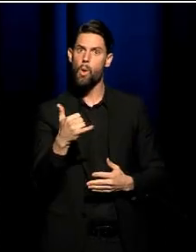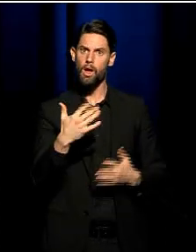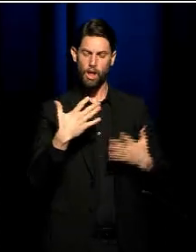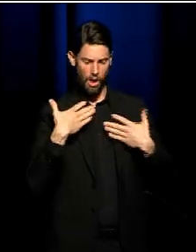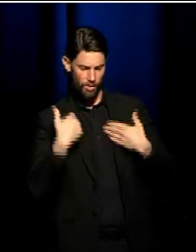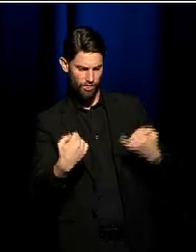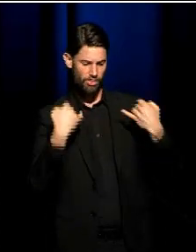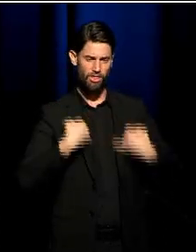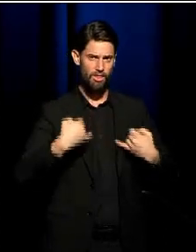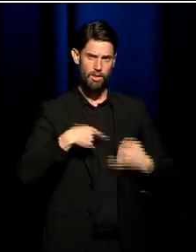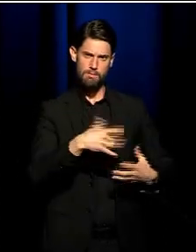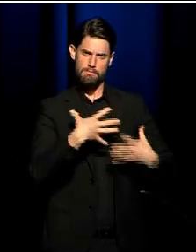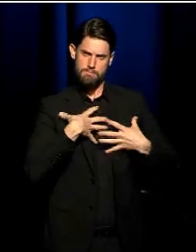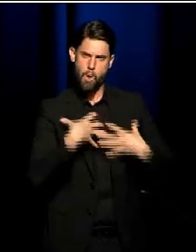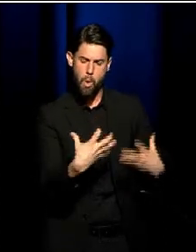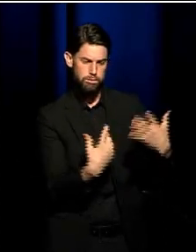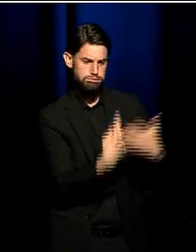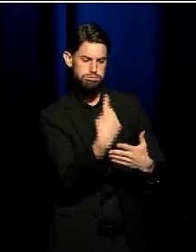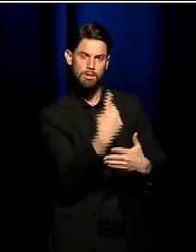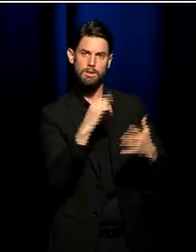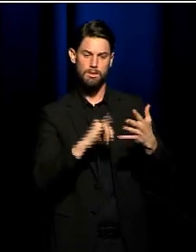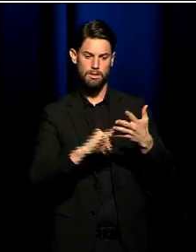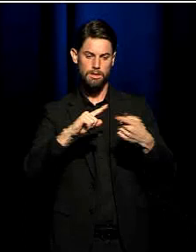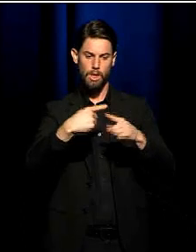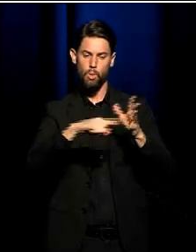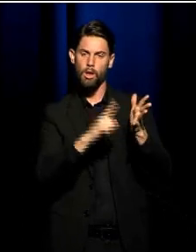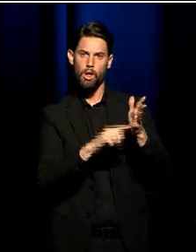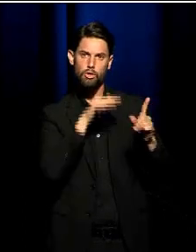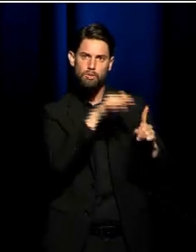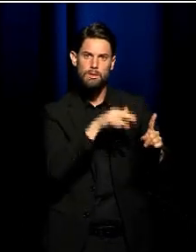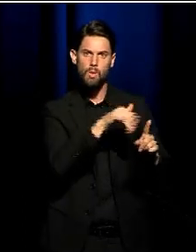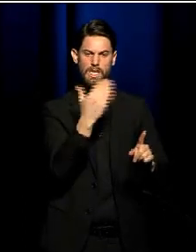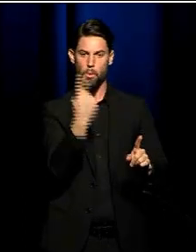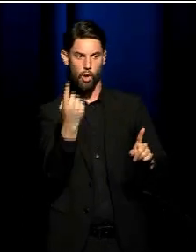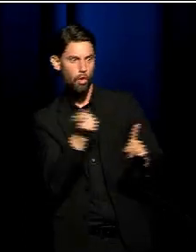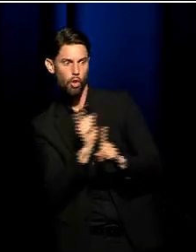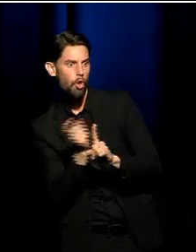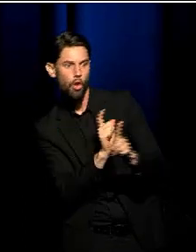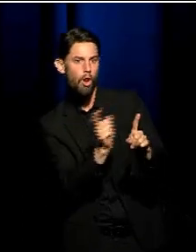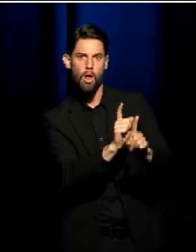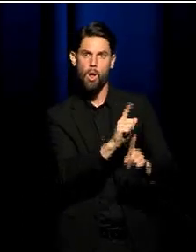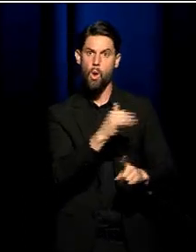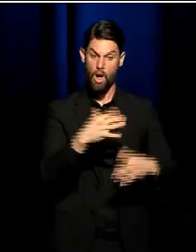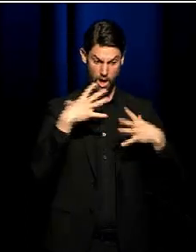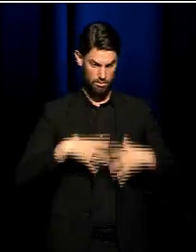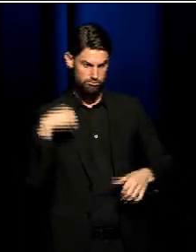likely to experience sexual harassment stalking and physical violence. Some